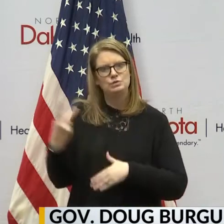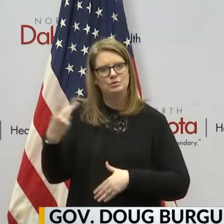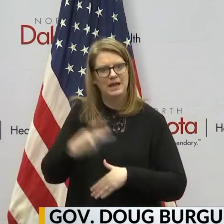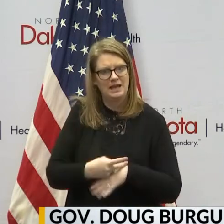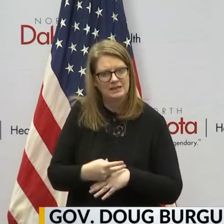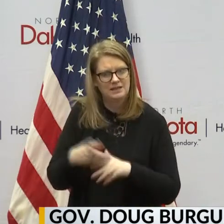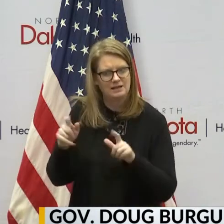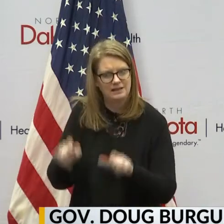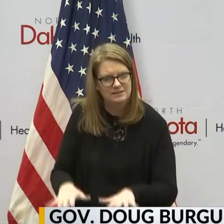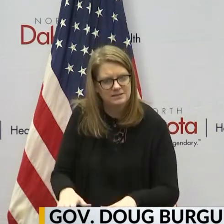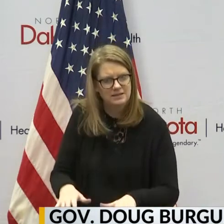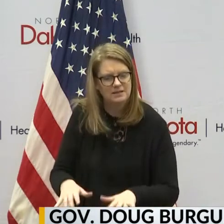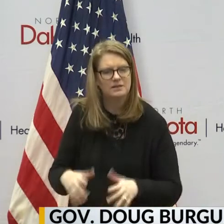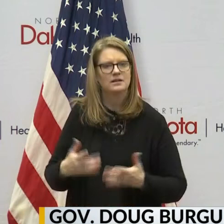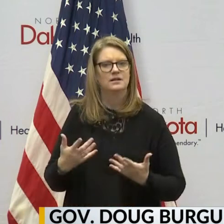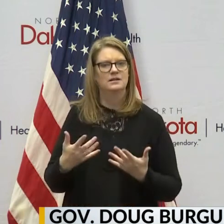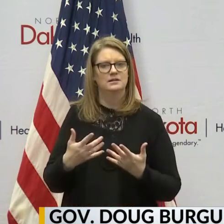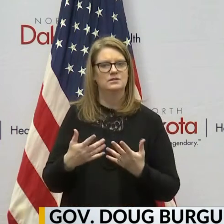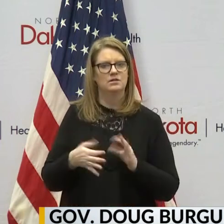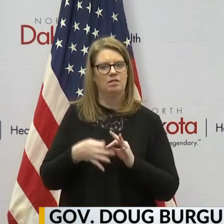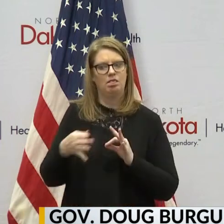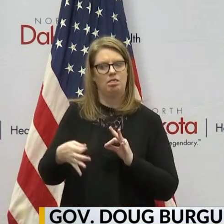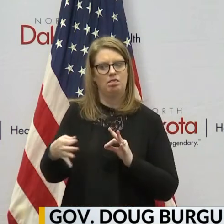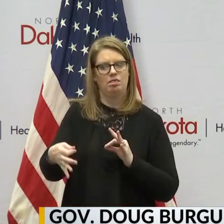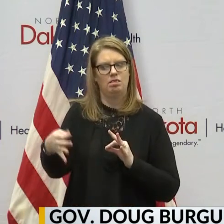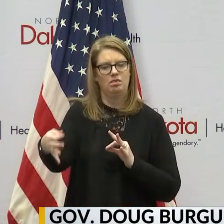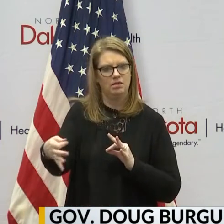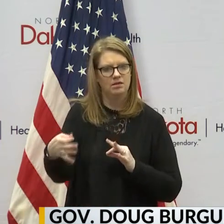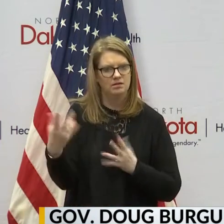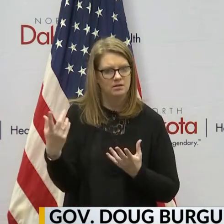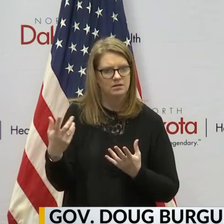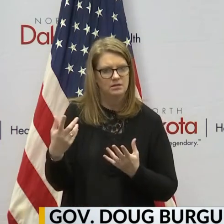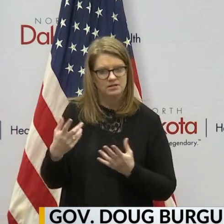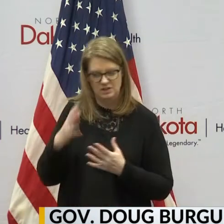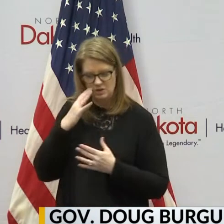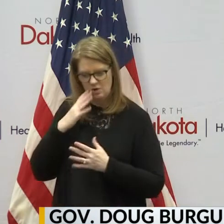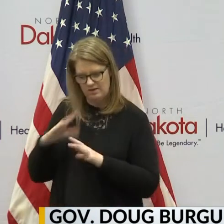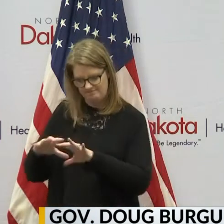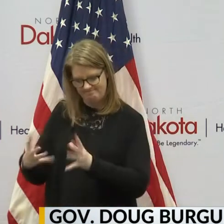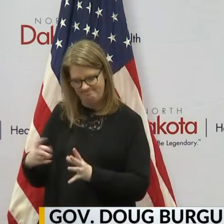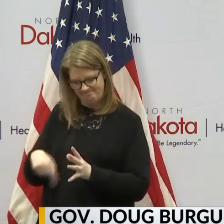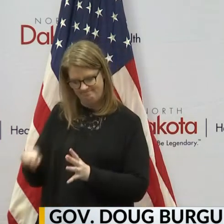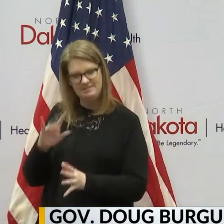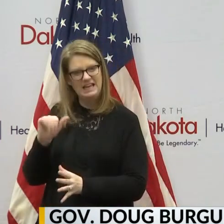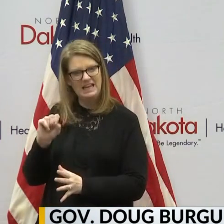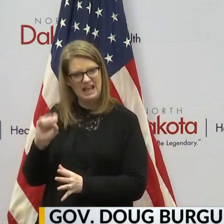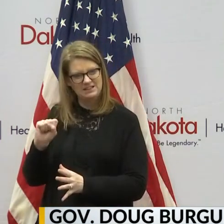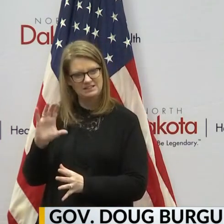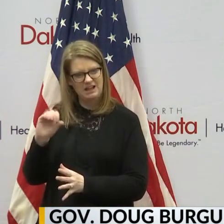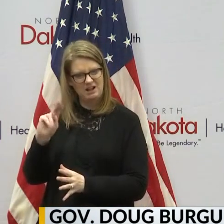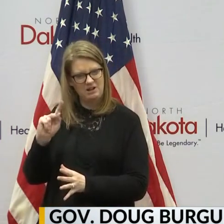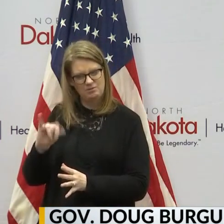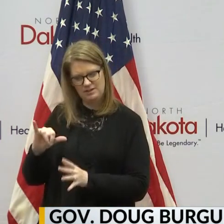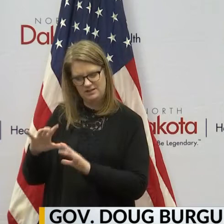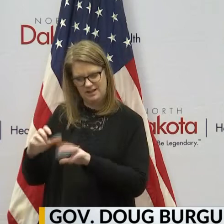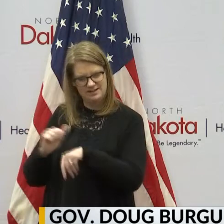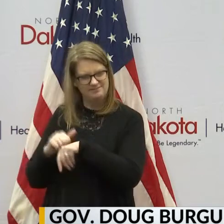INCUBATION AND THEY START TO FEEL A LITTLE BAD BUT THEY ARE NOT BAD ENOUGH THAT THEY WOULD SAY I WOULD GO SEE A DOCTOR NOW THEY ARE LIKE HEY, MY SYMPTOMS ARE GETTING WORSE. I SHOULD GO GET TESTED AND THEN WE HAVE LAG TIME IN SOME CASES